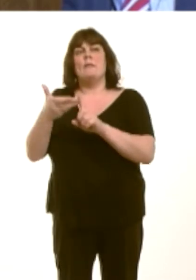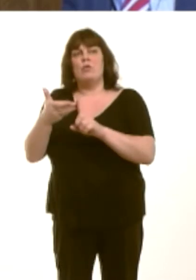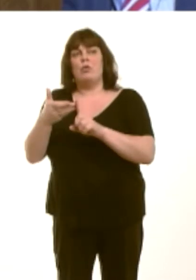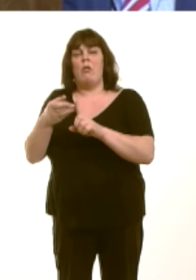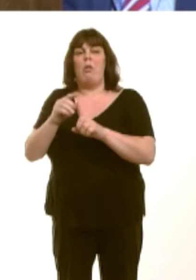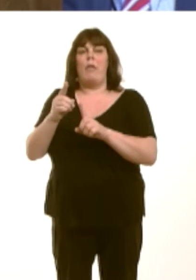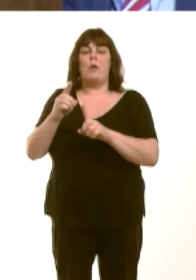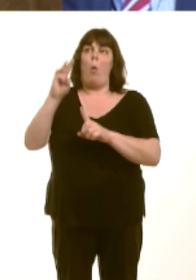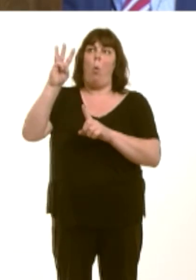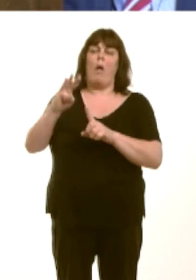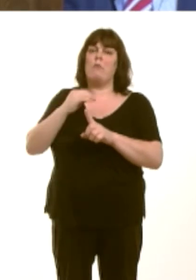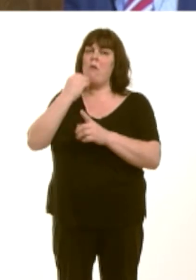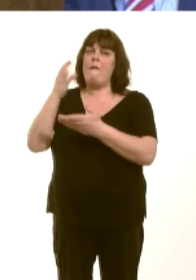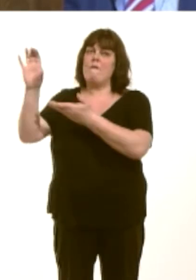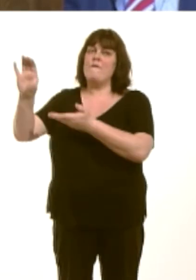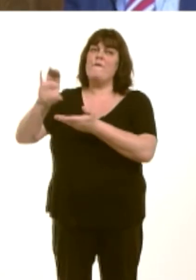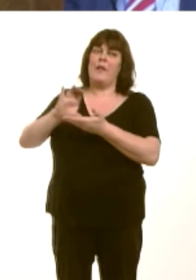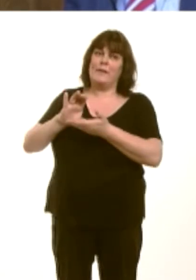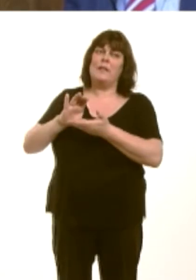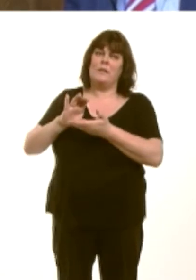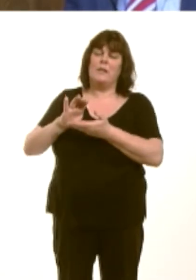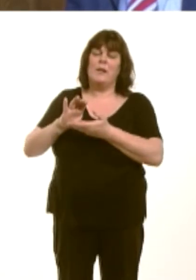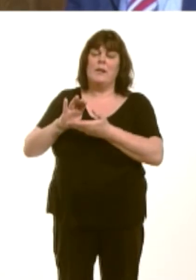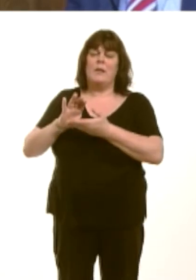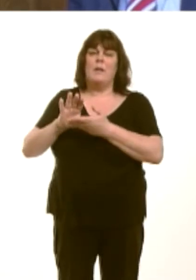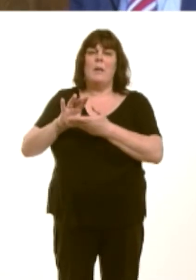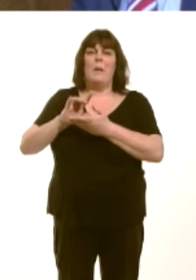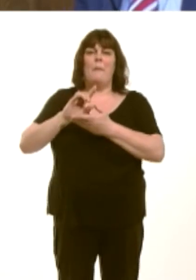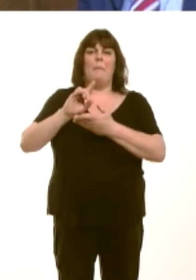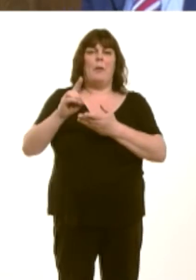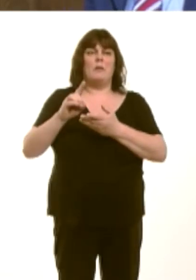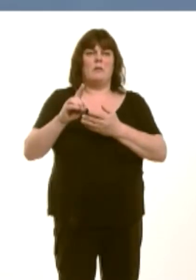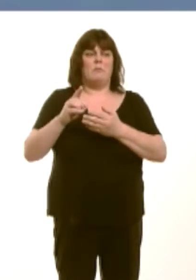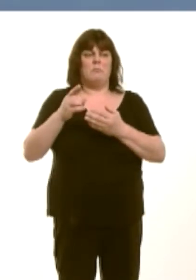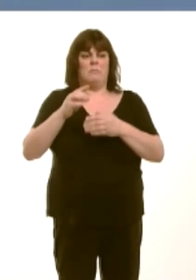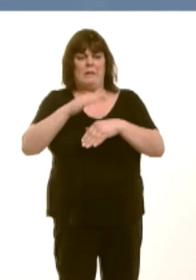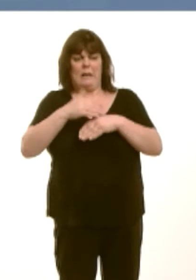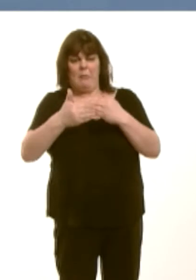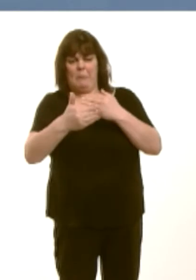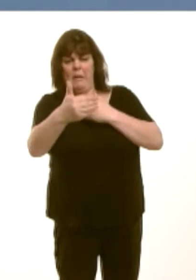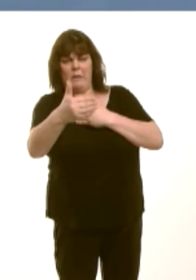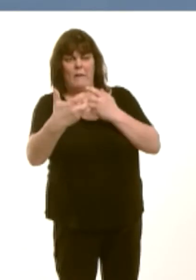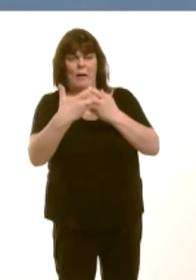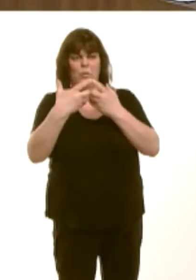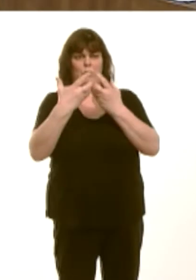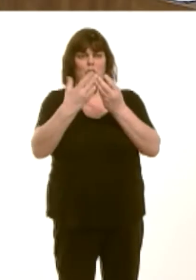Unfortunately, however, at this point in time, thereís no timescale as to how that will be addressed.